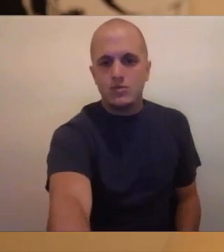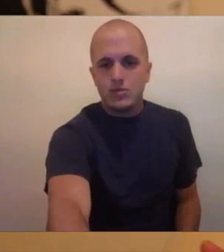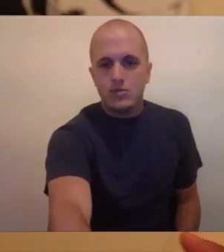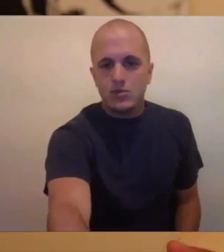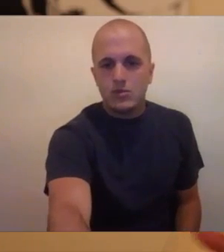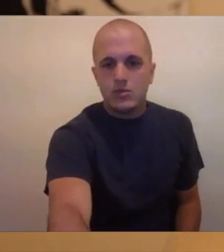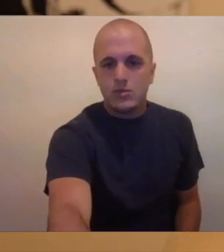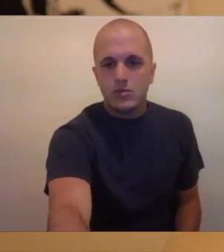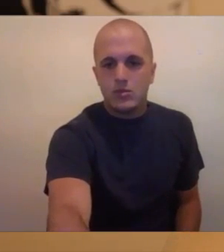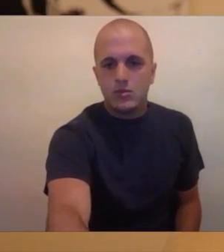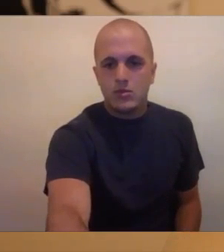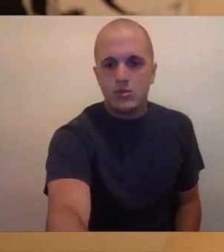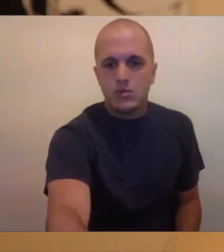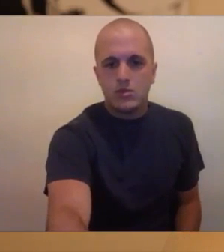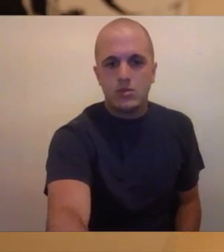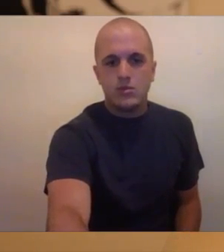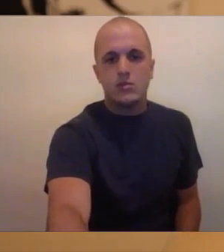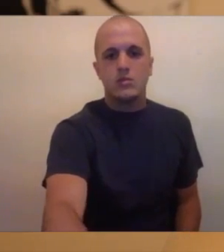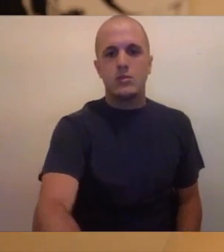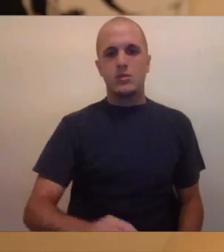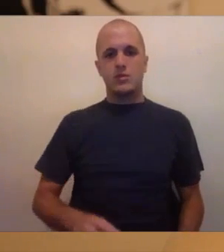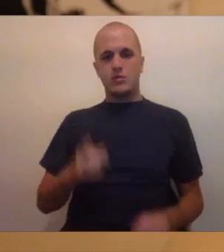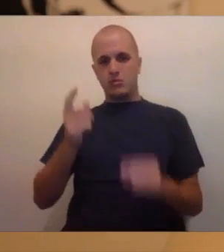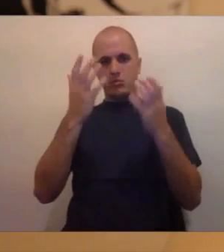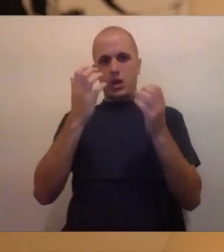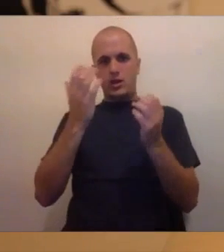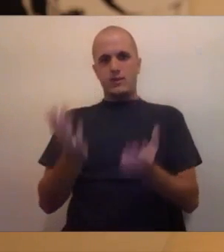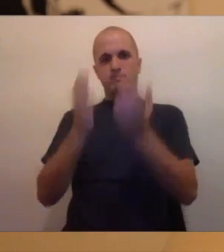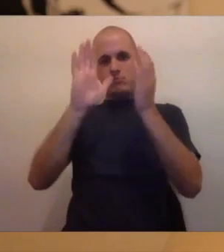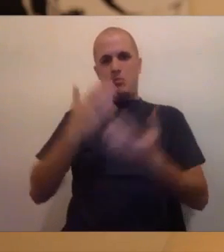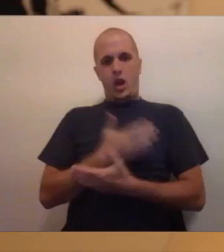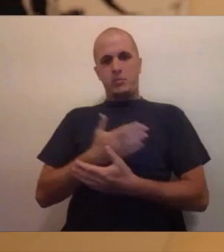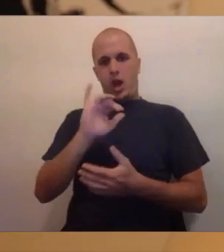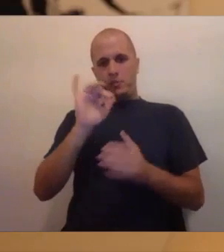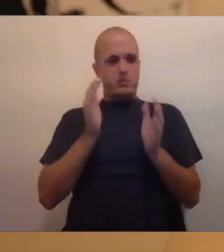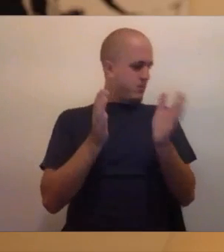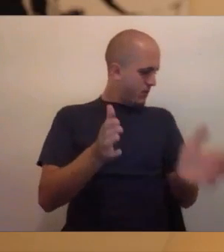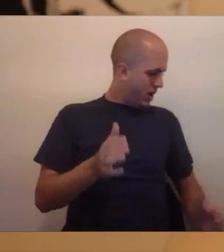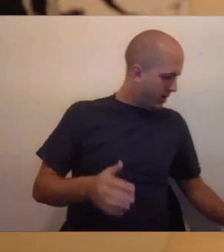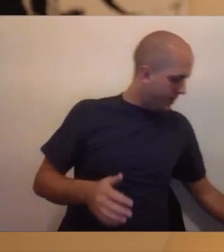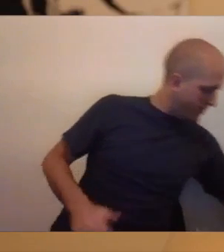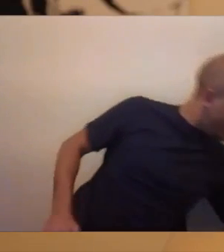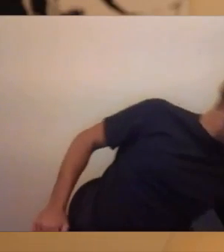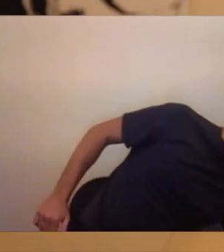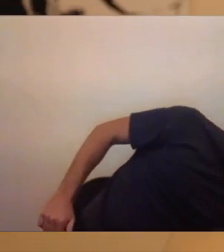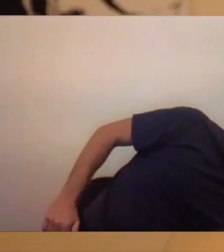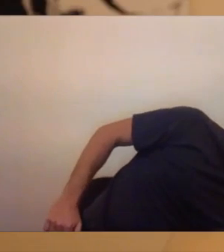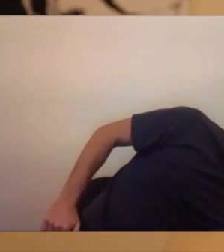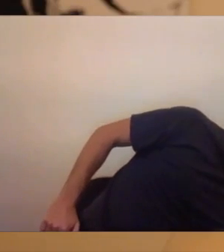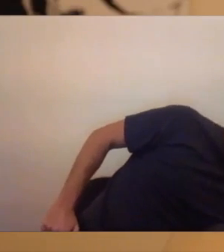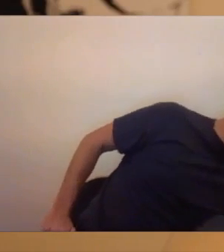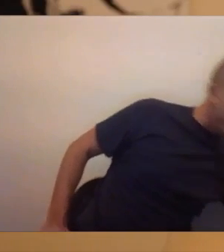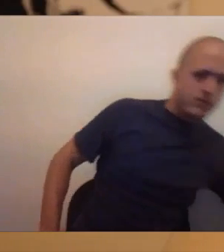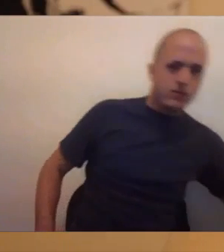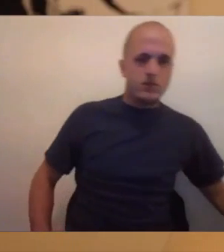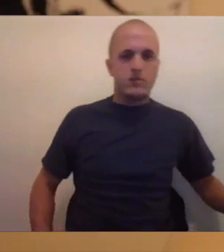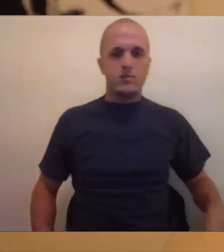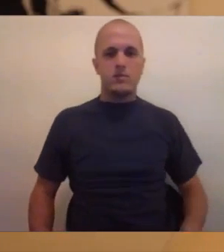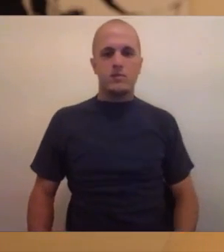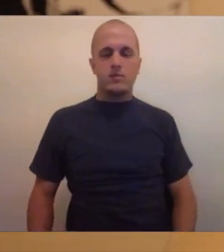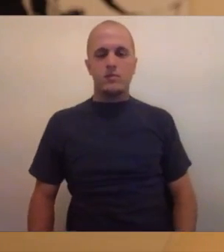Because they lost it. And they grow their babies as they are.